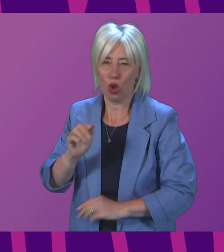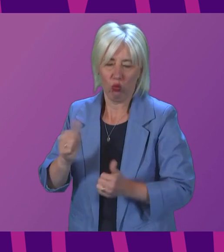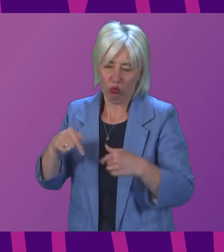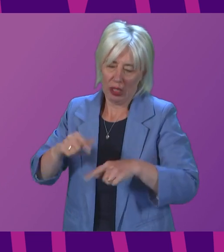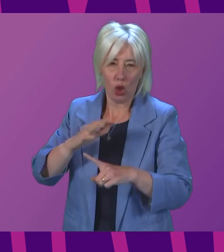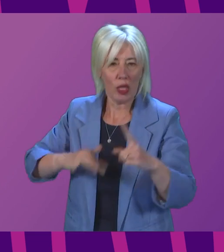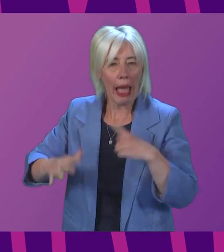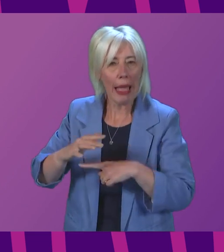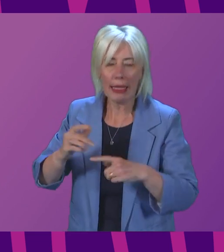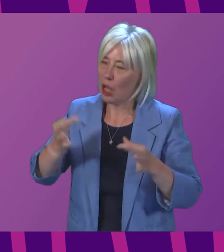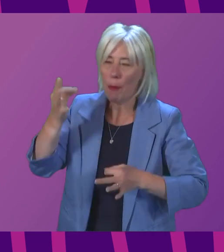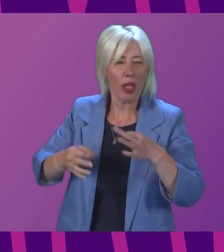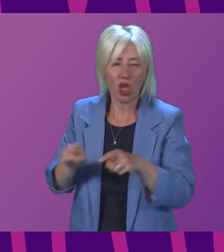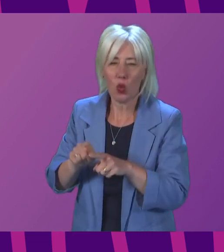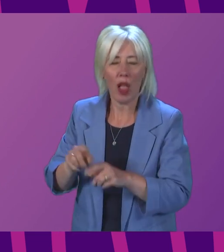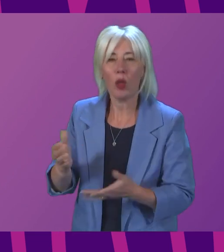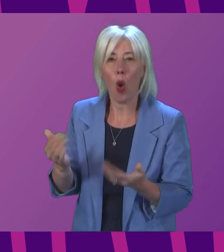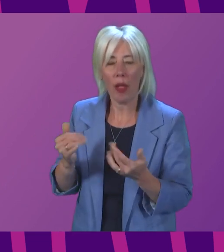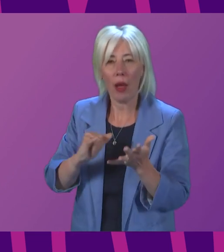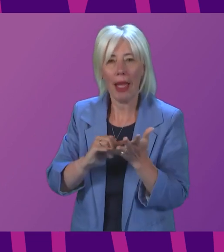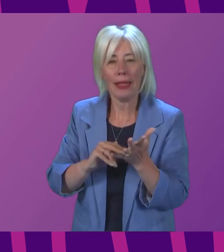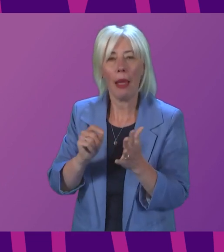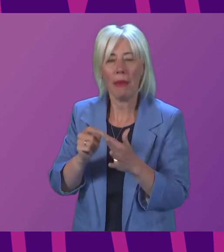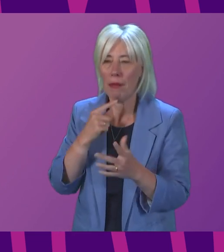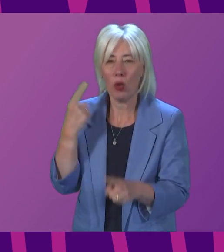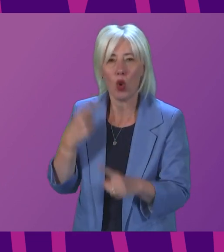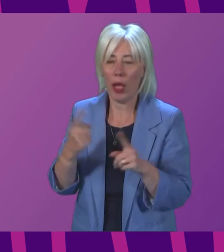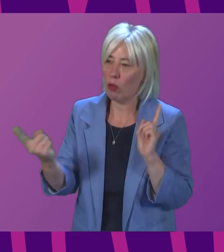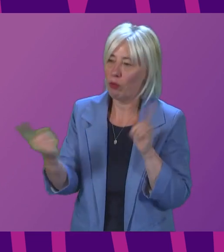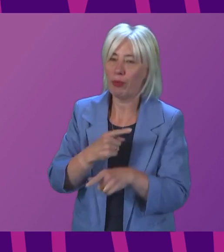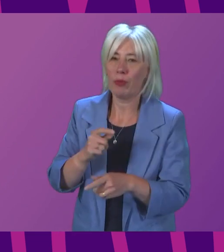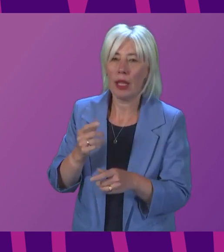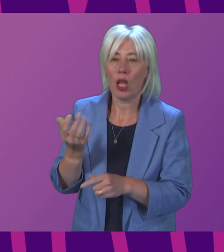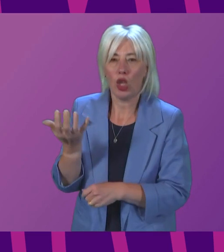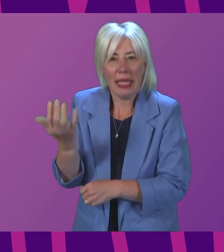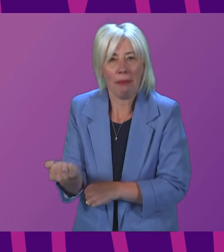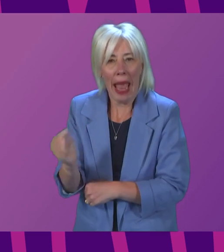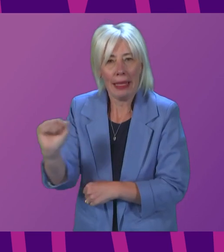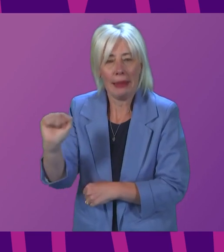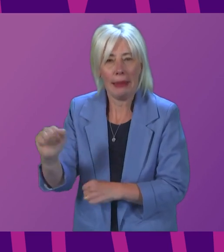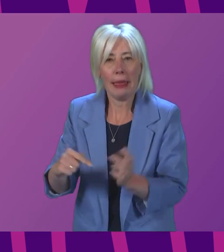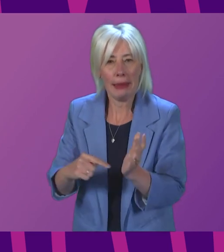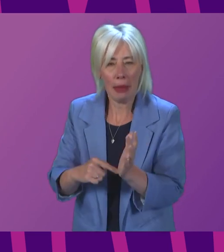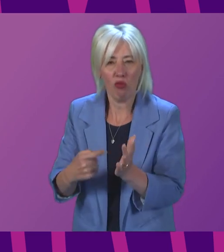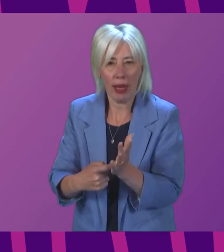I welcome the fact that the SNP has taken quick action in suspending Mr Rideout and